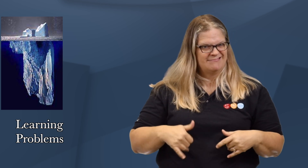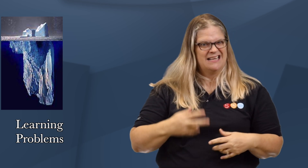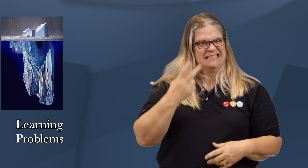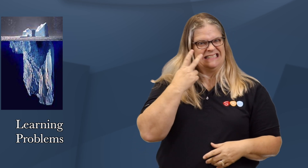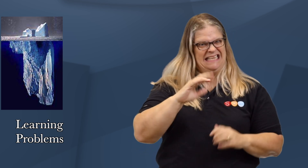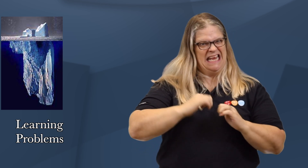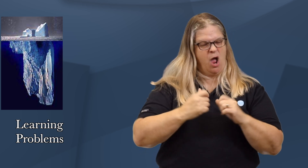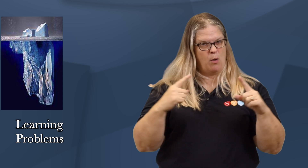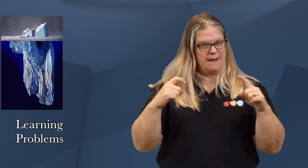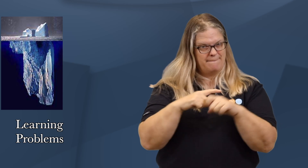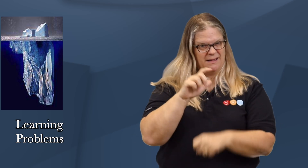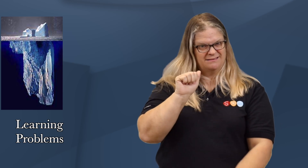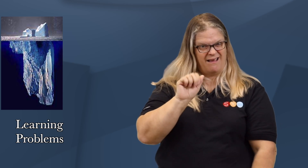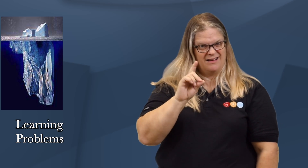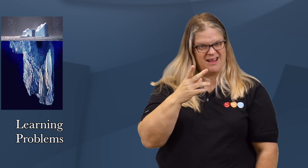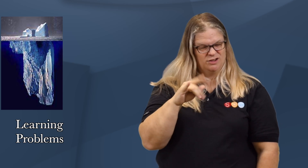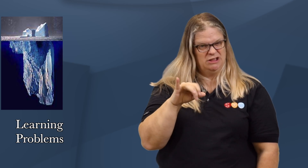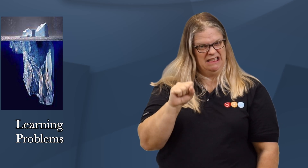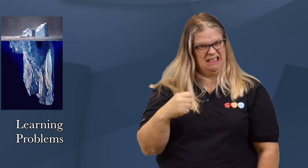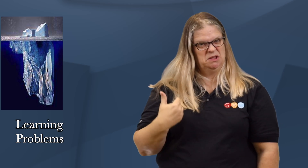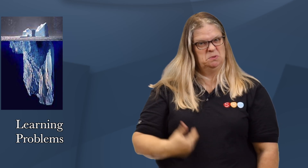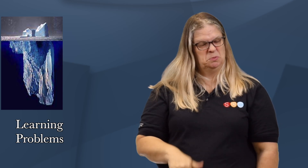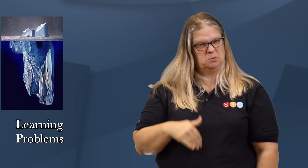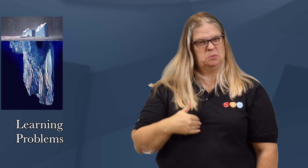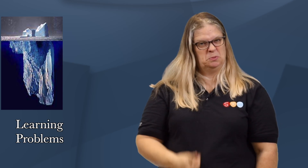See how complex ADHD is?